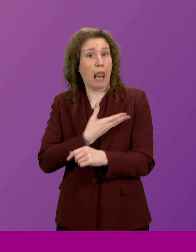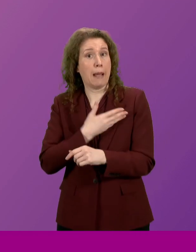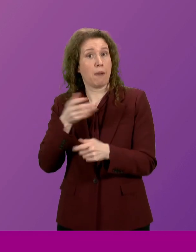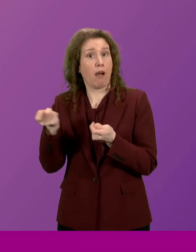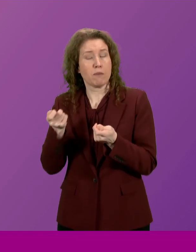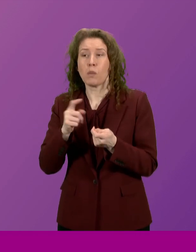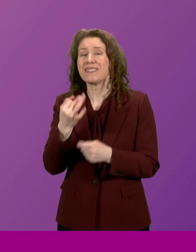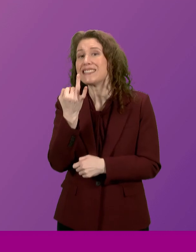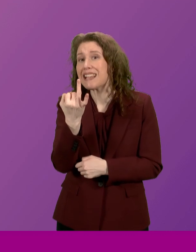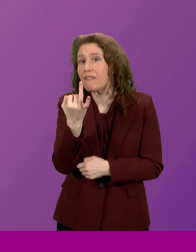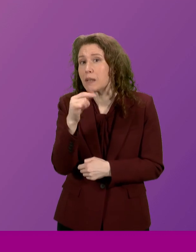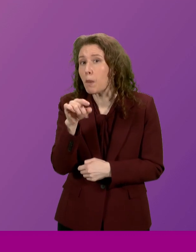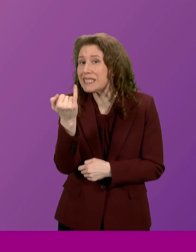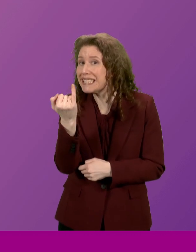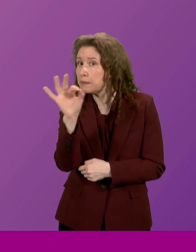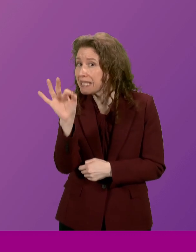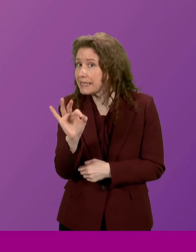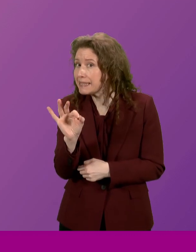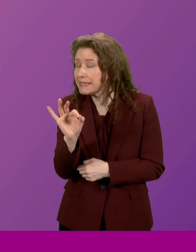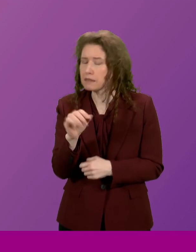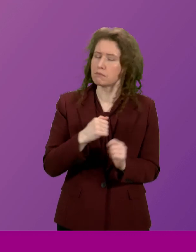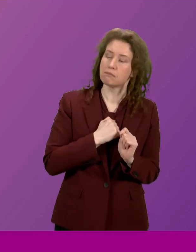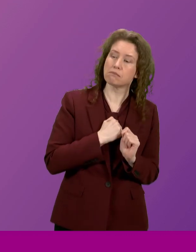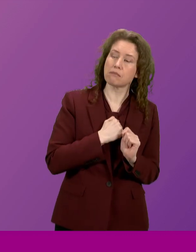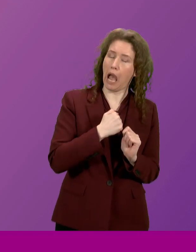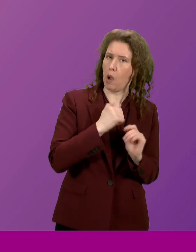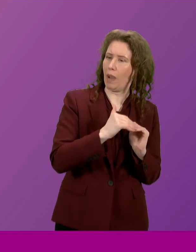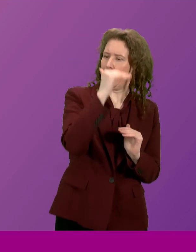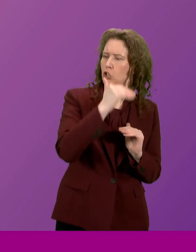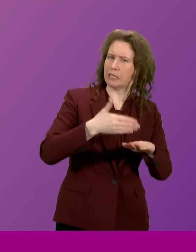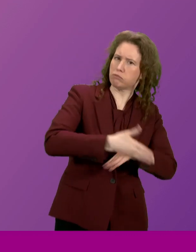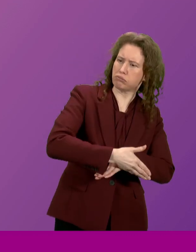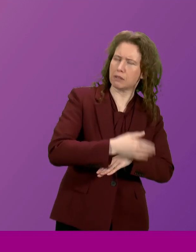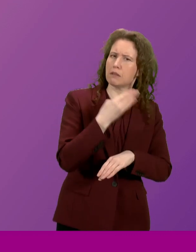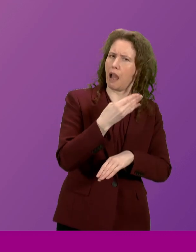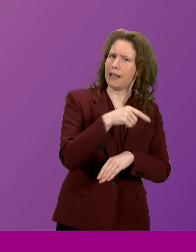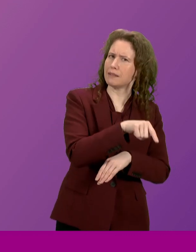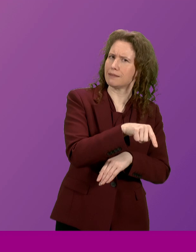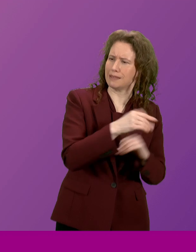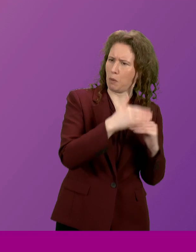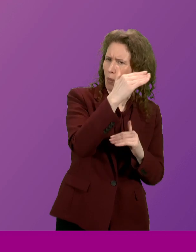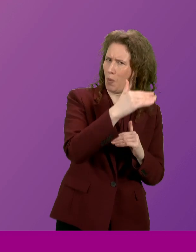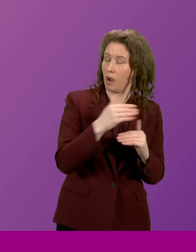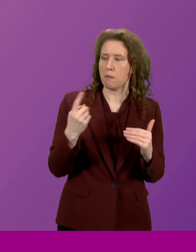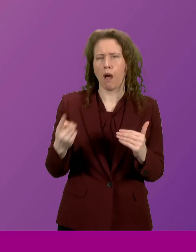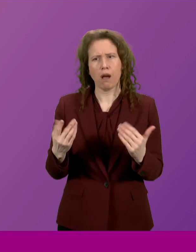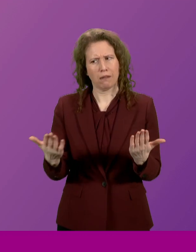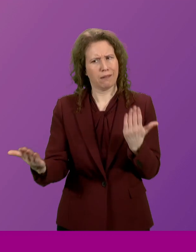been 7.6 per cent, and that is against the backdrop of strike